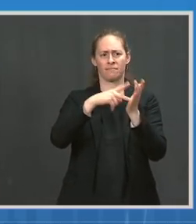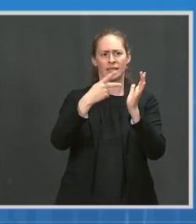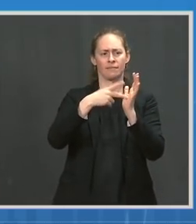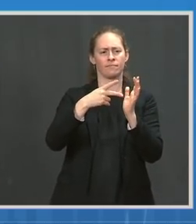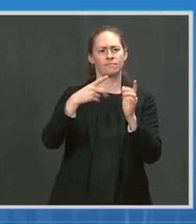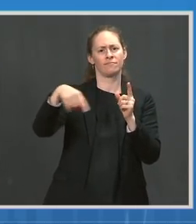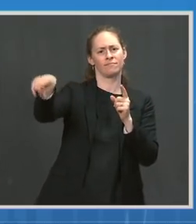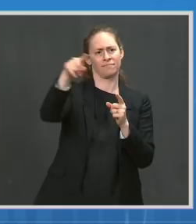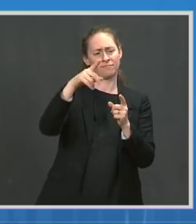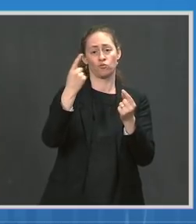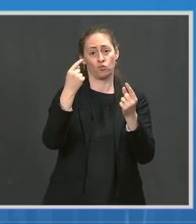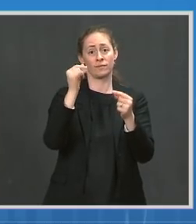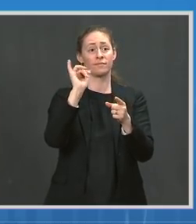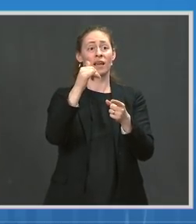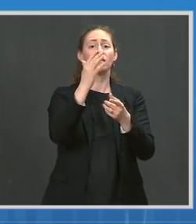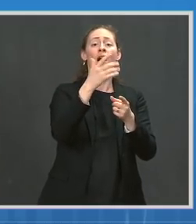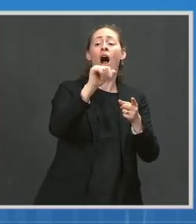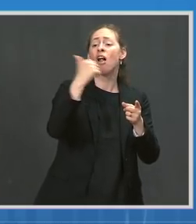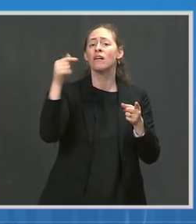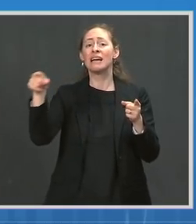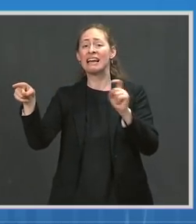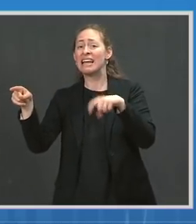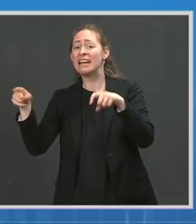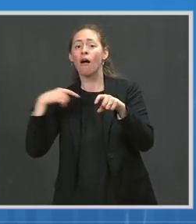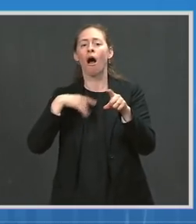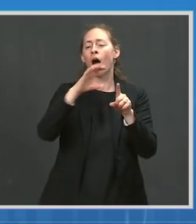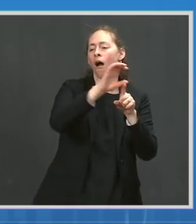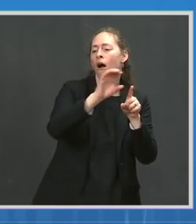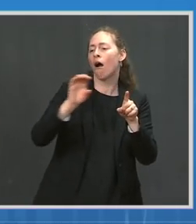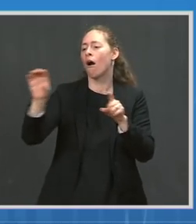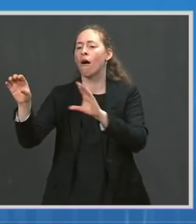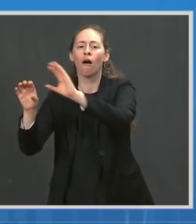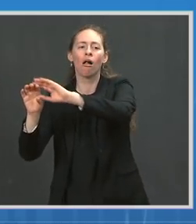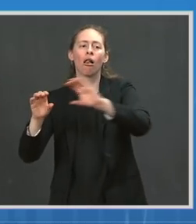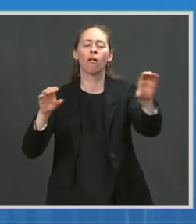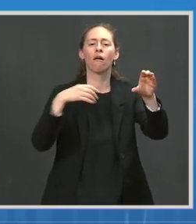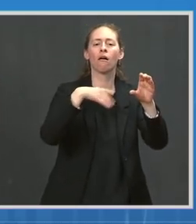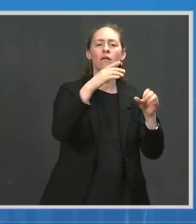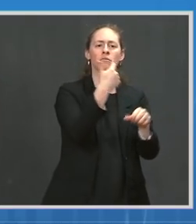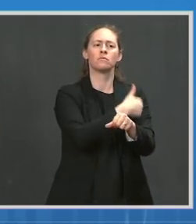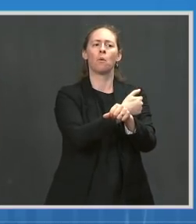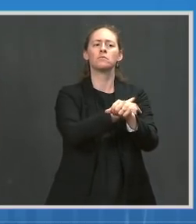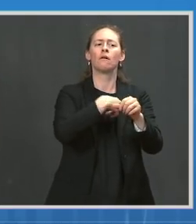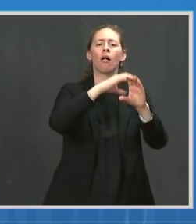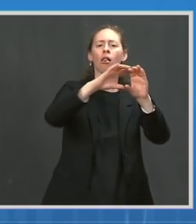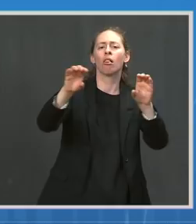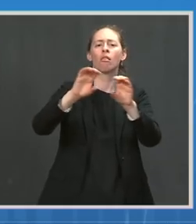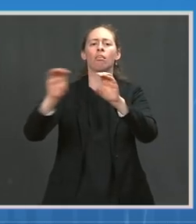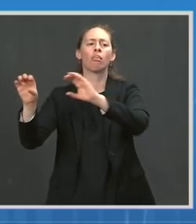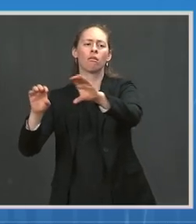It just simply means that we and the state and county officials and local doctors need to work harder